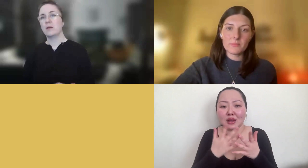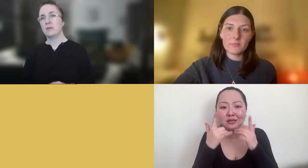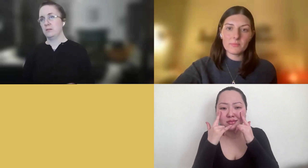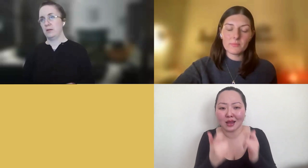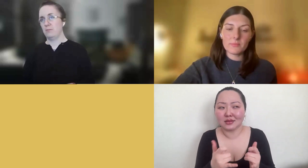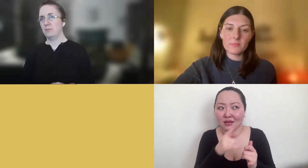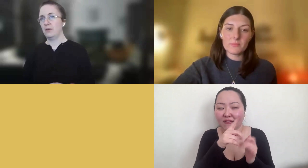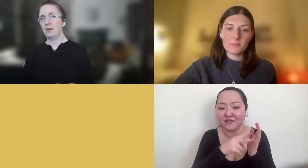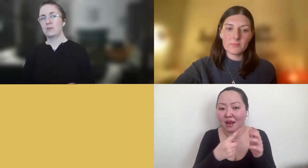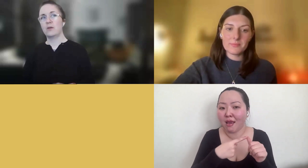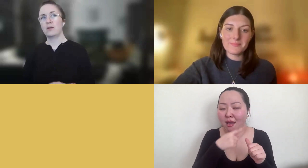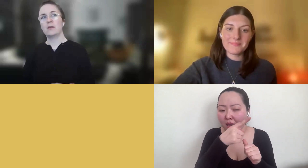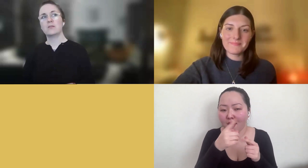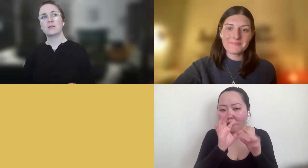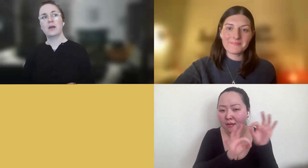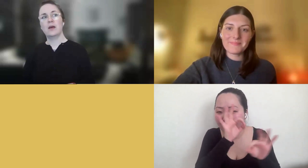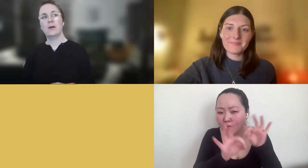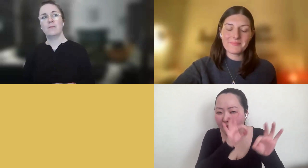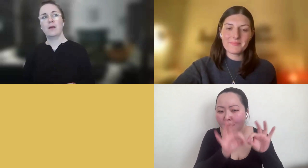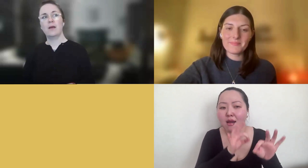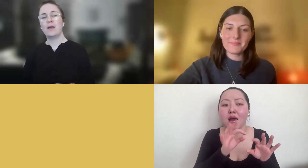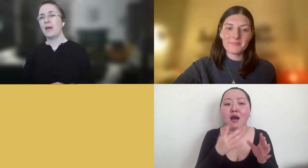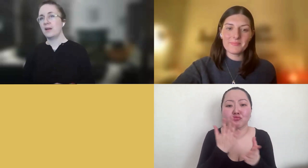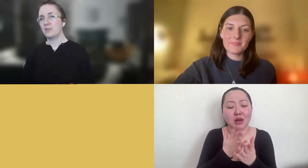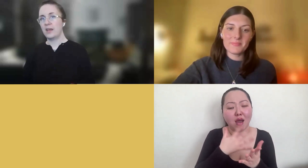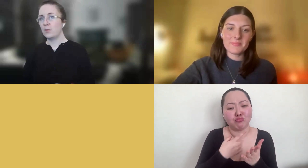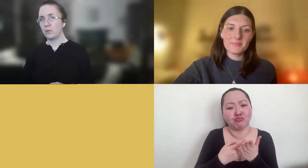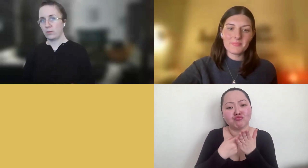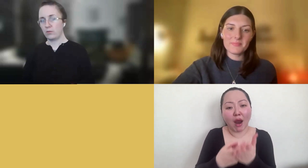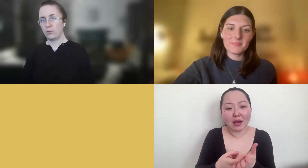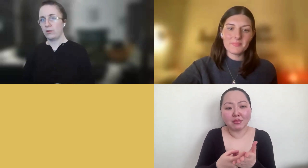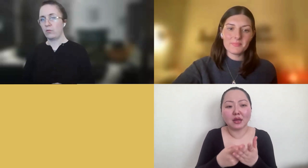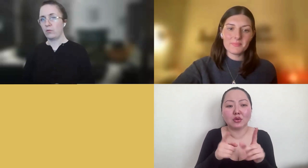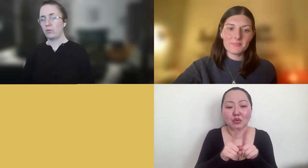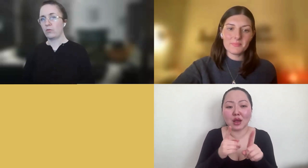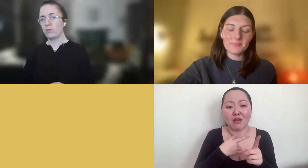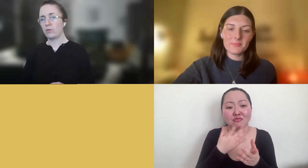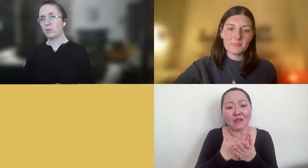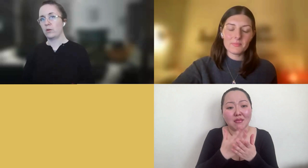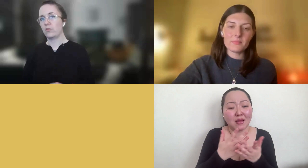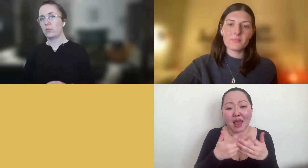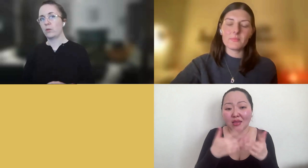recommend them and I really recommend actually, anyone going through any consultative process